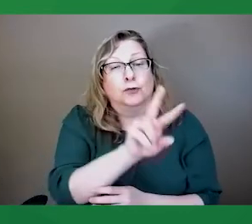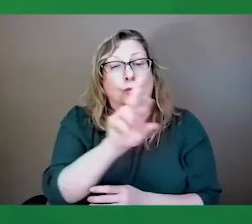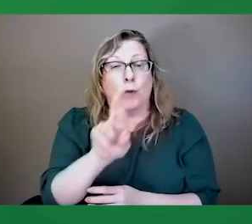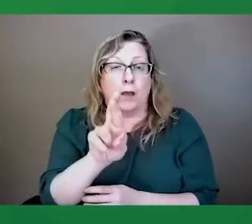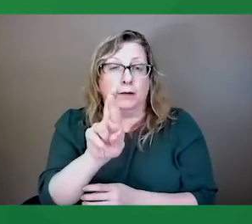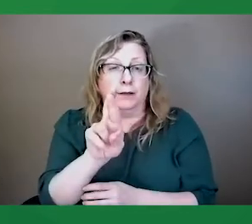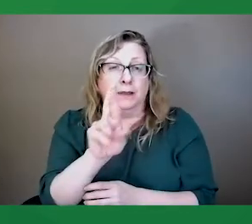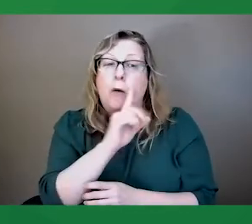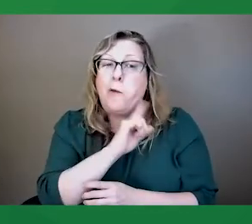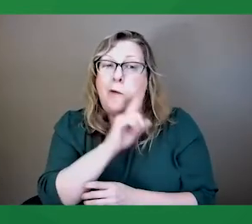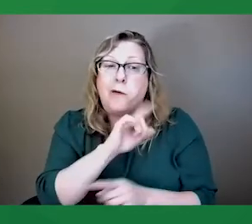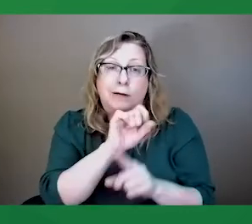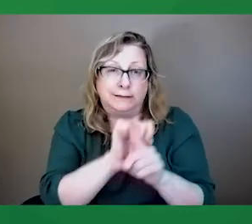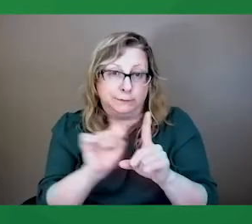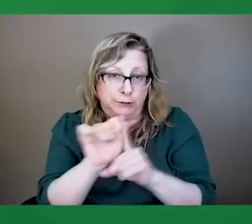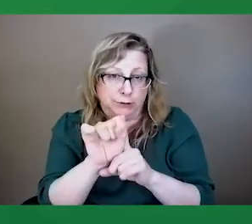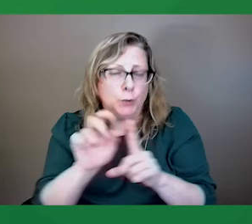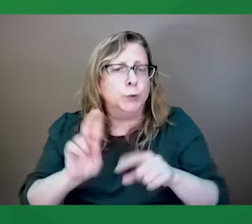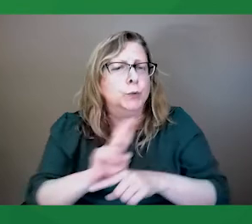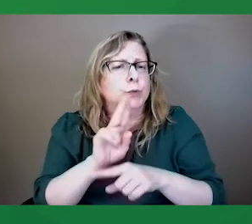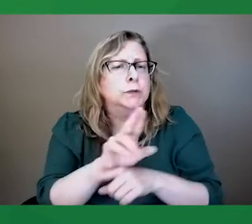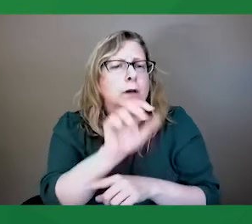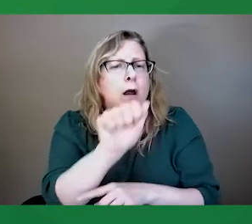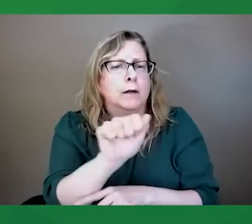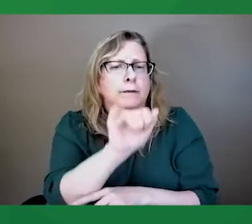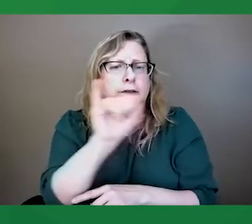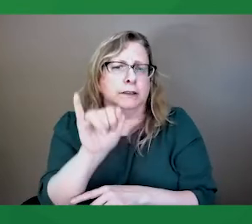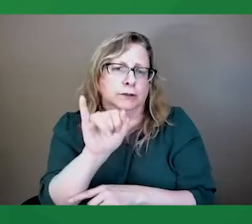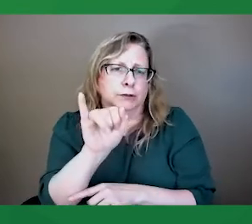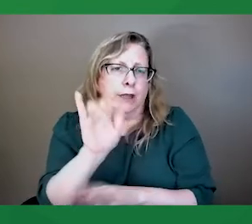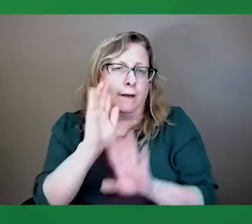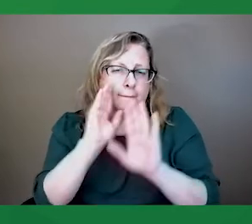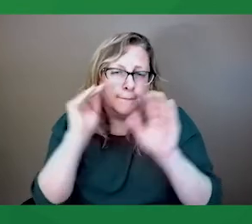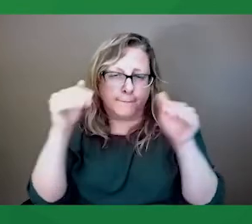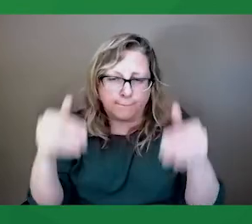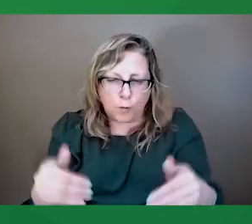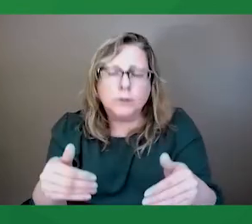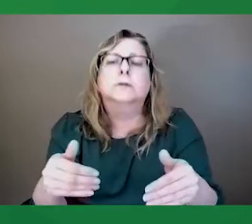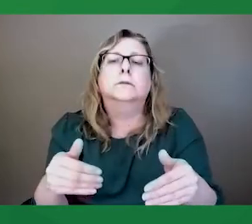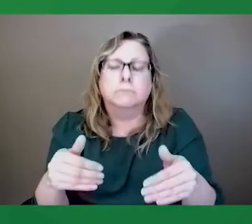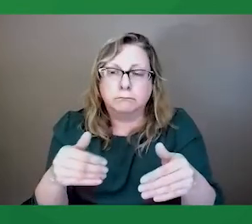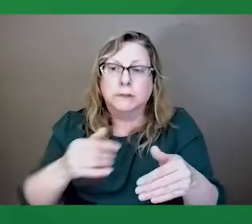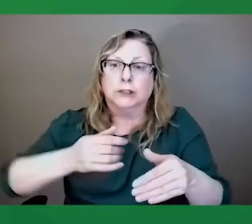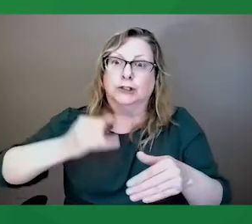that utilize artificial intelligence that focus on job readiness training